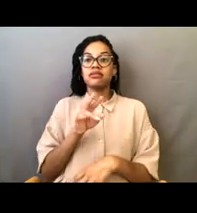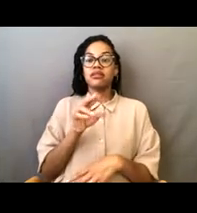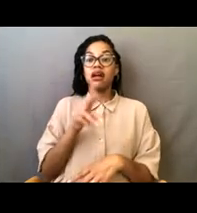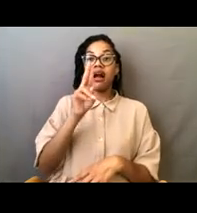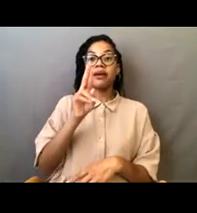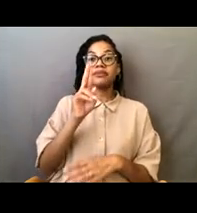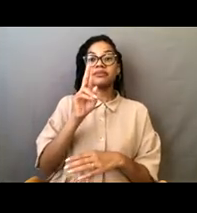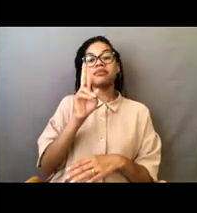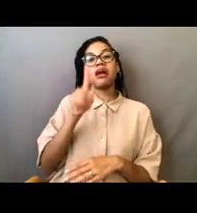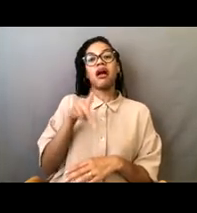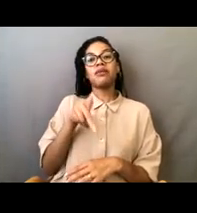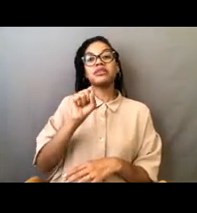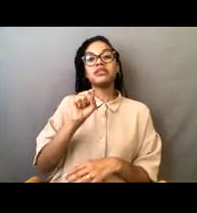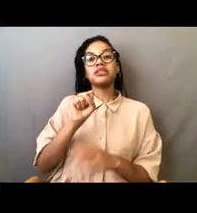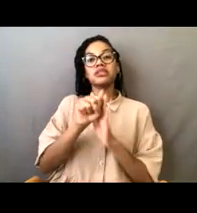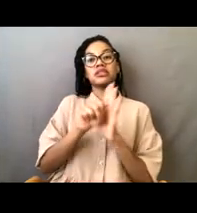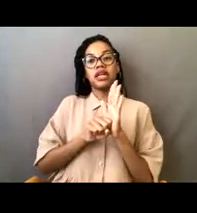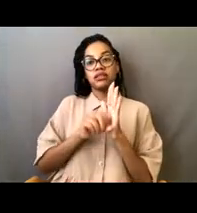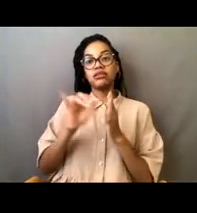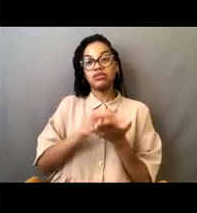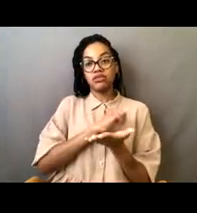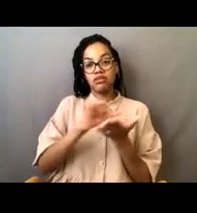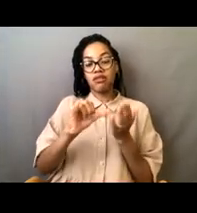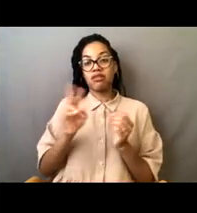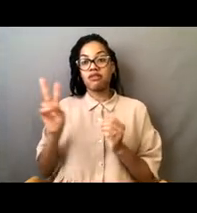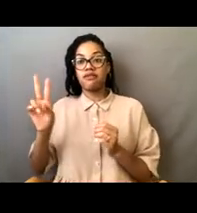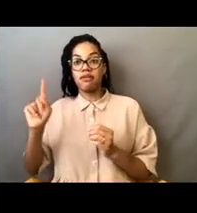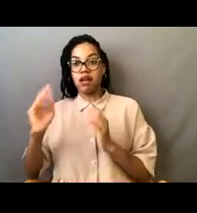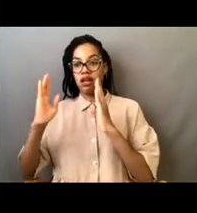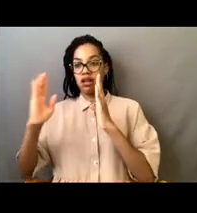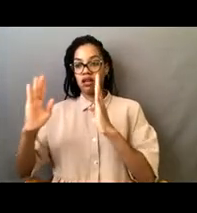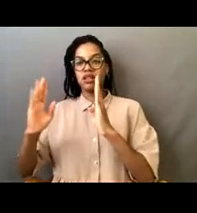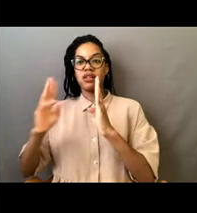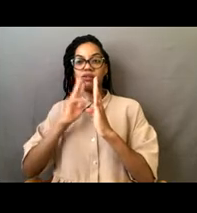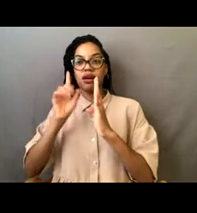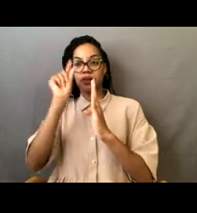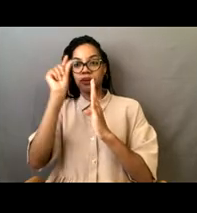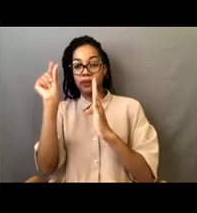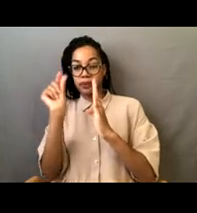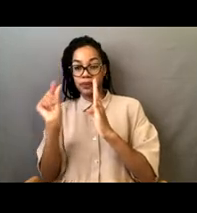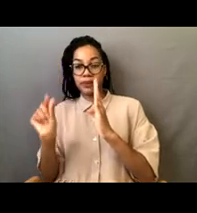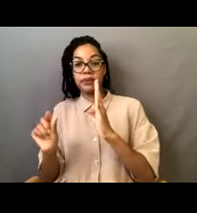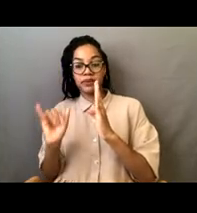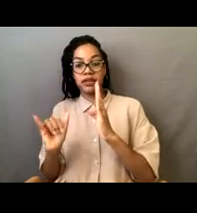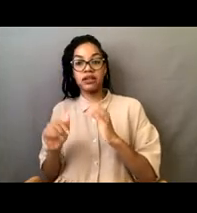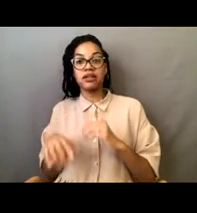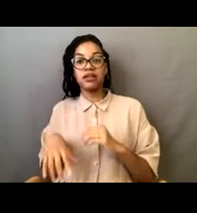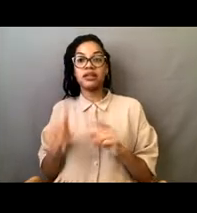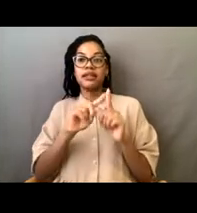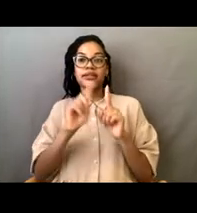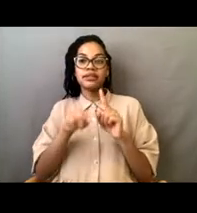ecologically, it is connected to the Great Lakes. You can see Lake Erie's over here on the fringe, Lake Ontario, and then you've got New Hampshire, Massachusetts.